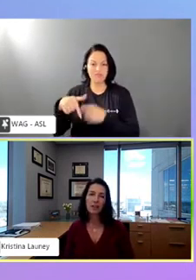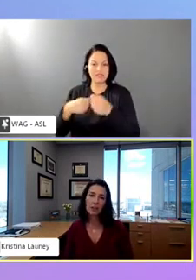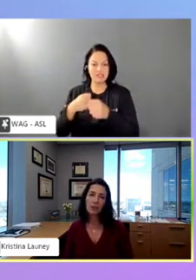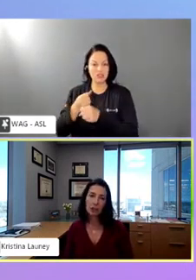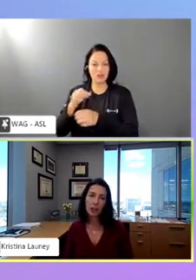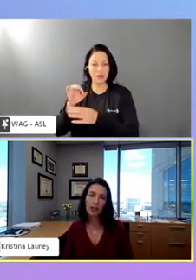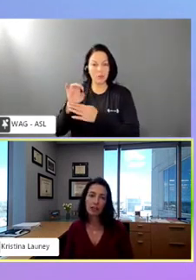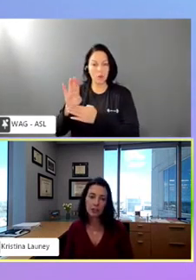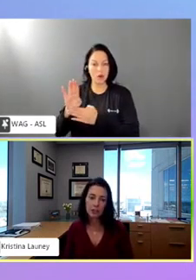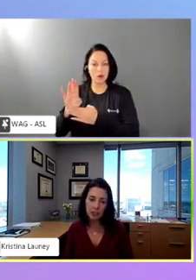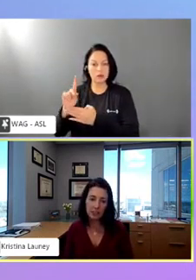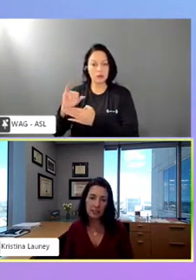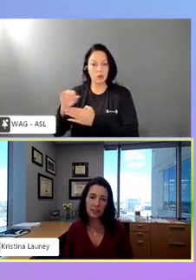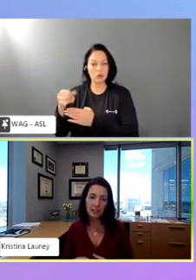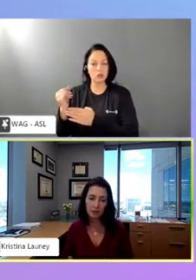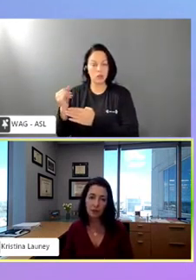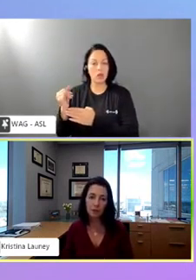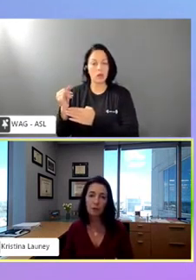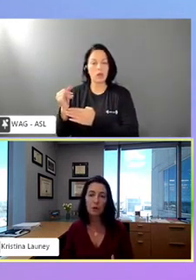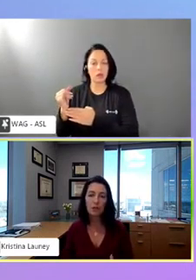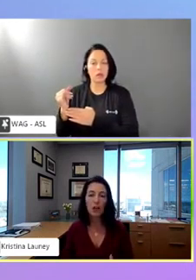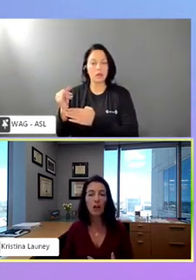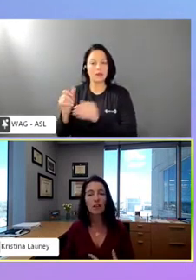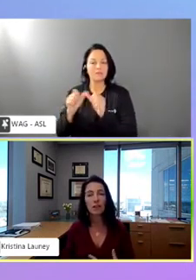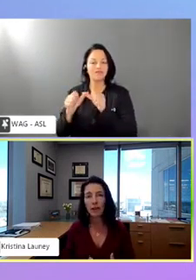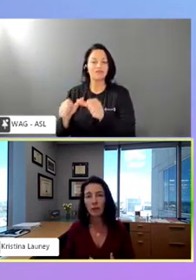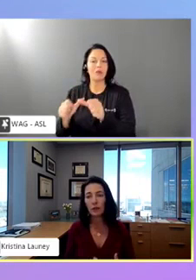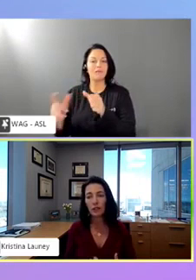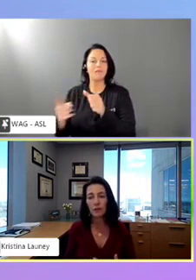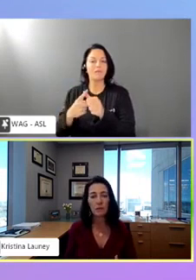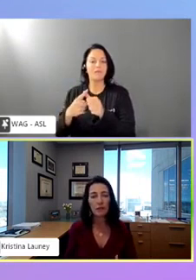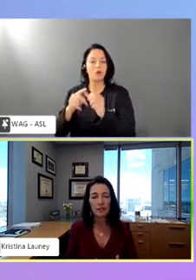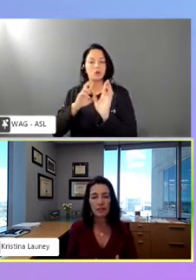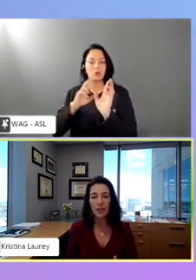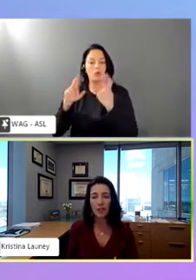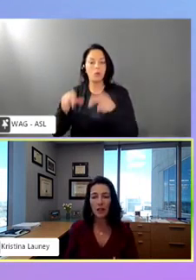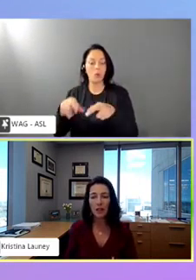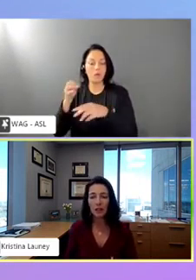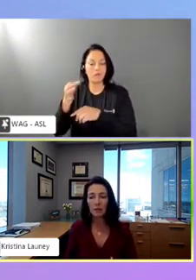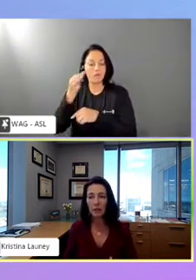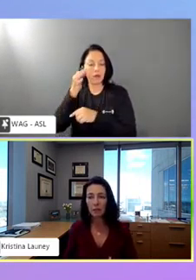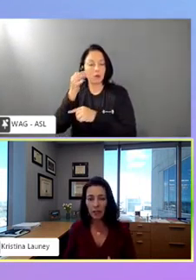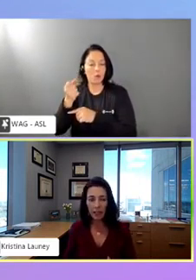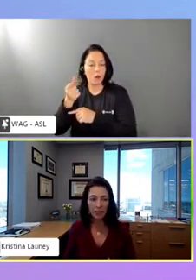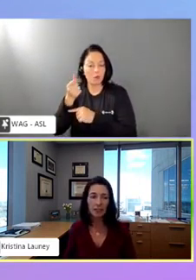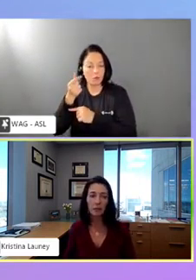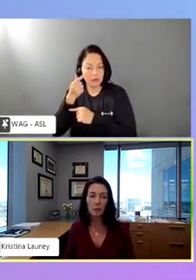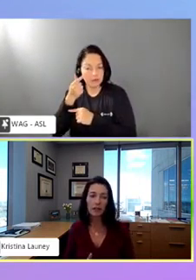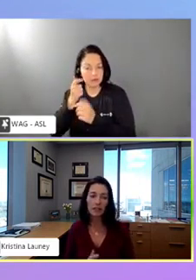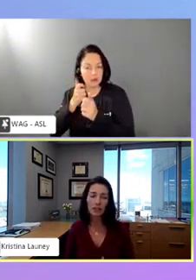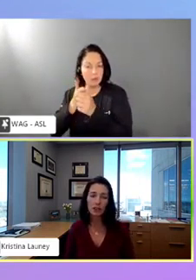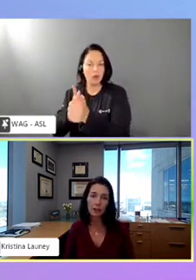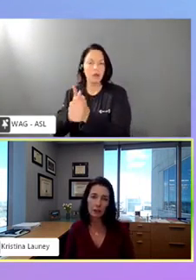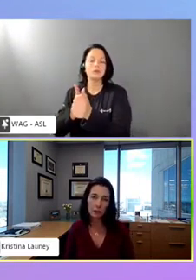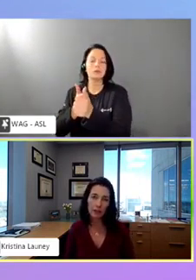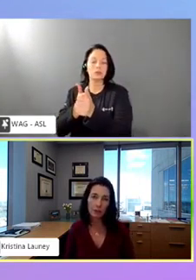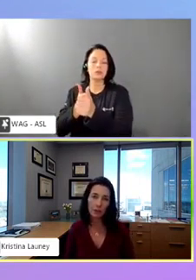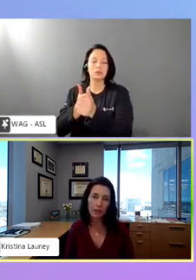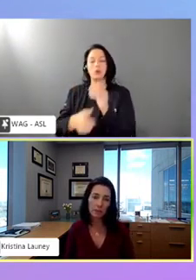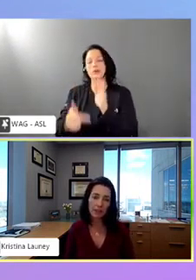things that we've seen out of the DOJ for awhile,, and this year, in February, the DOJ released